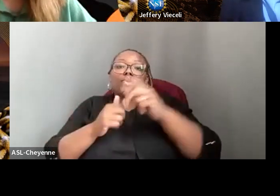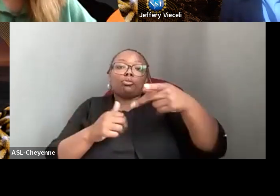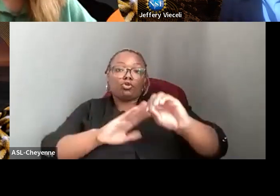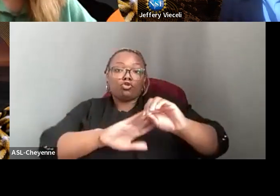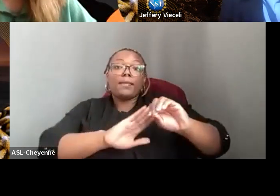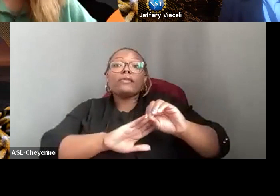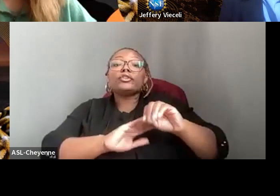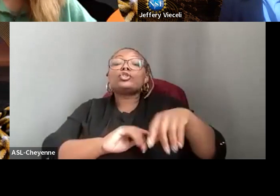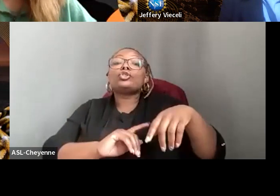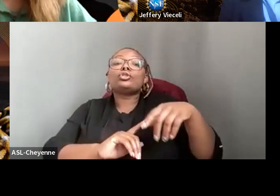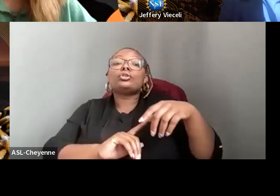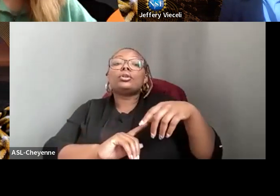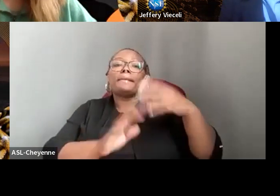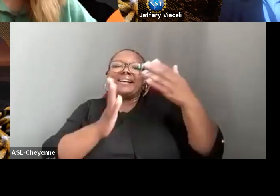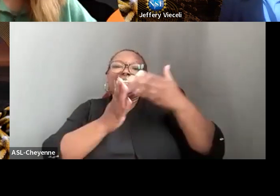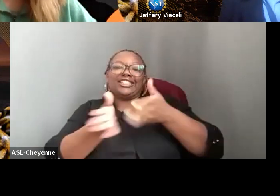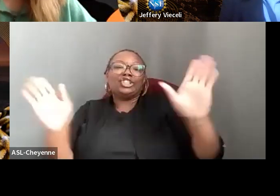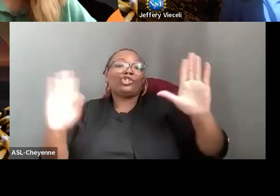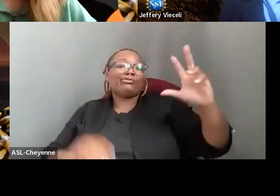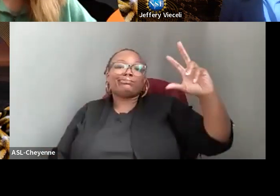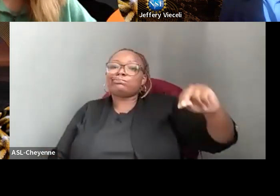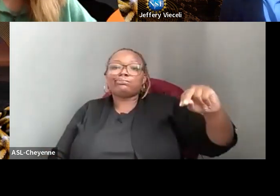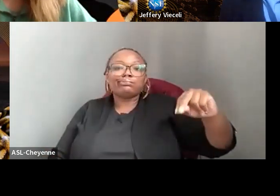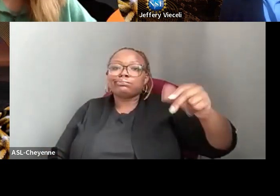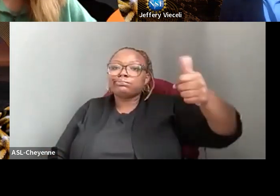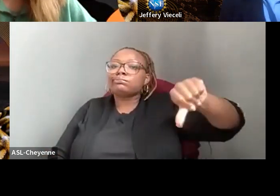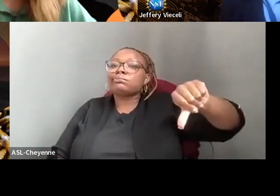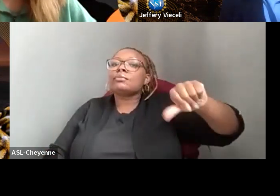But just in general, no, you would not be able to do a no-cost extension in those cases.